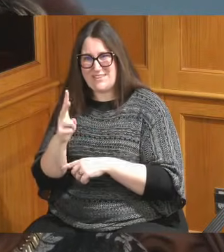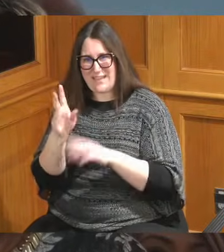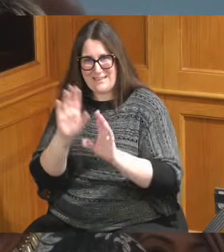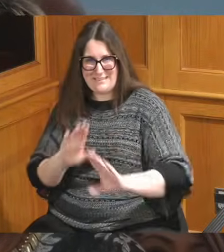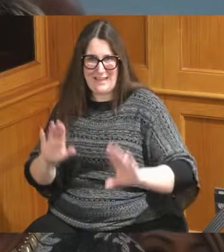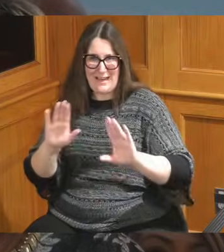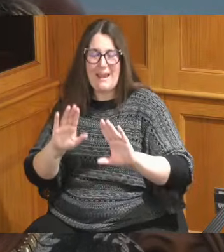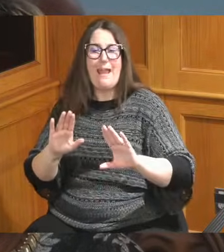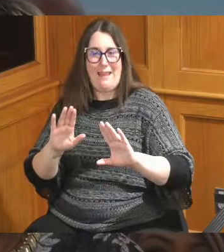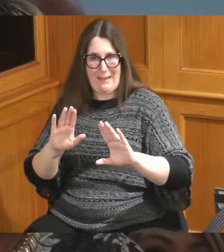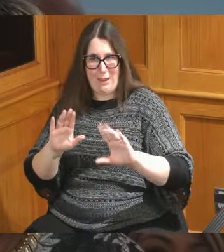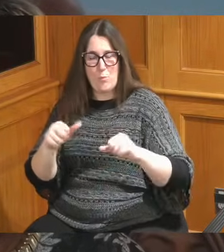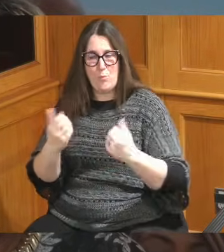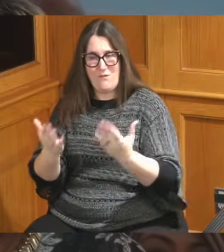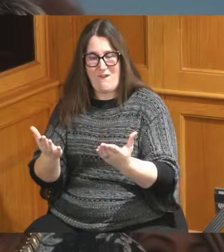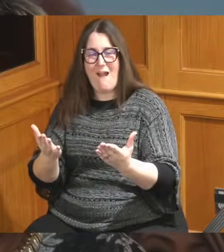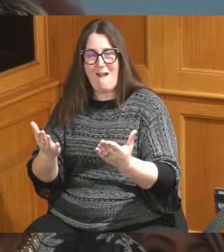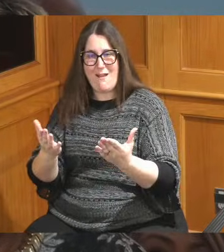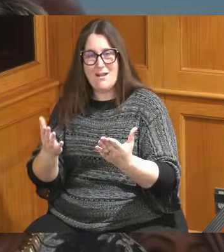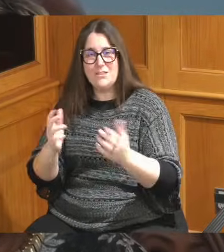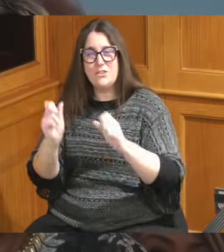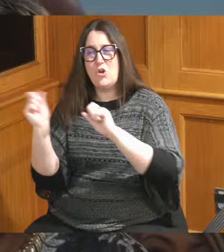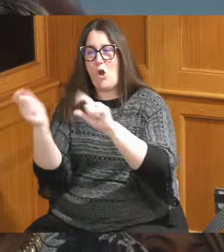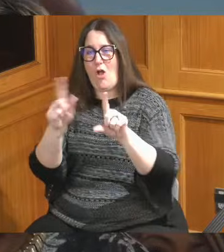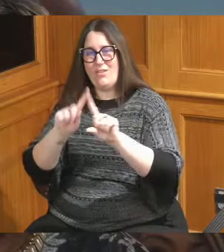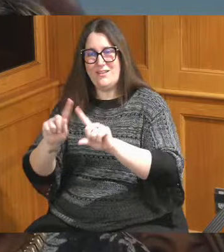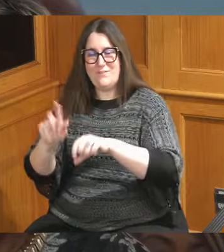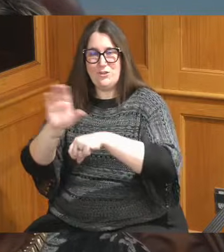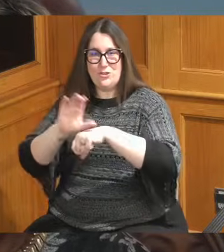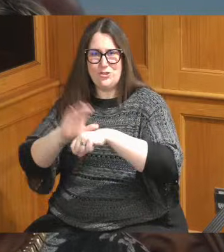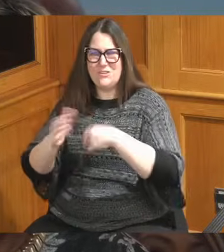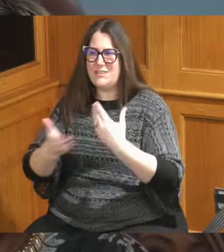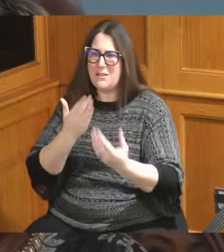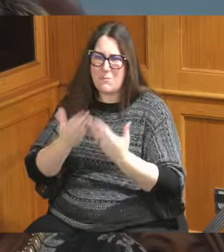we provide this throughout the community so that wherever you are, you can get that type